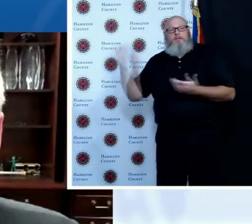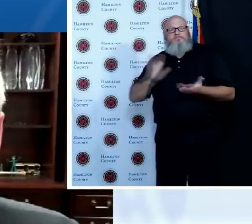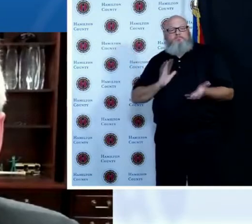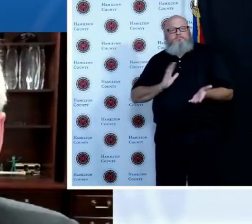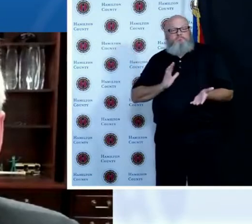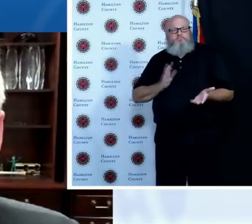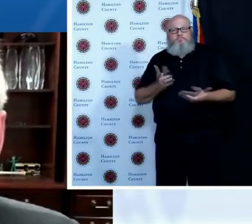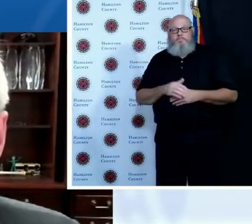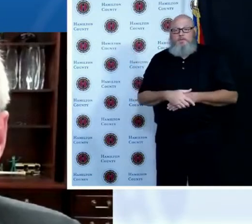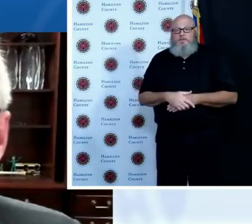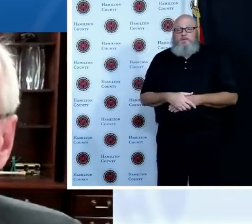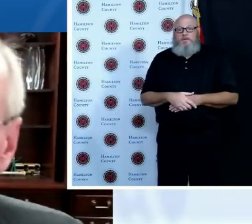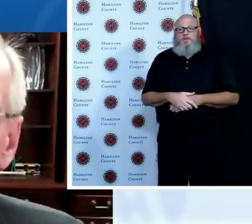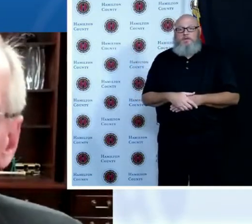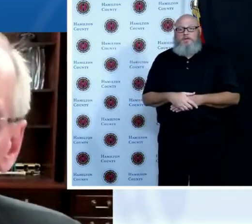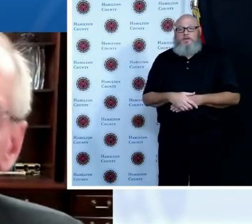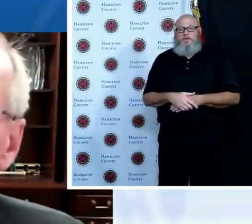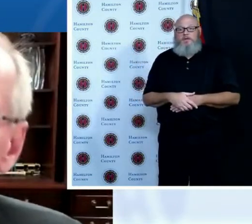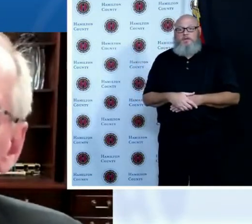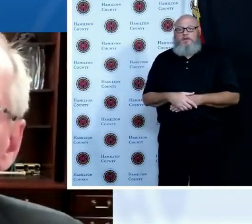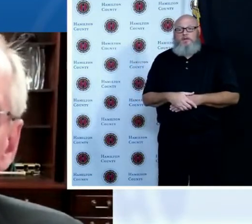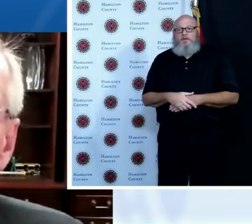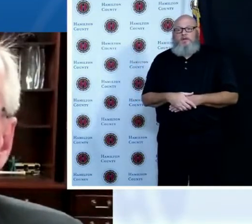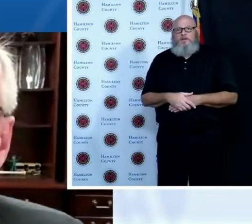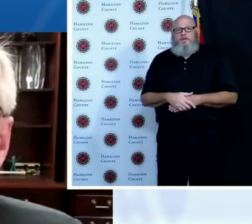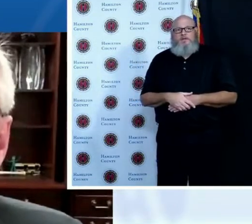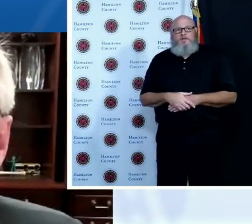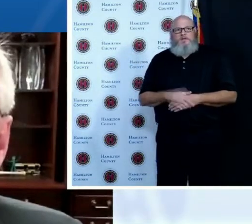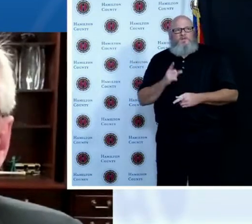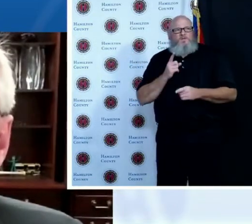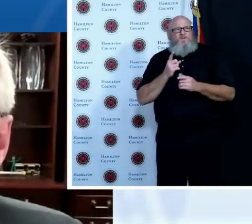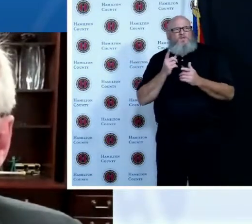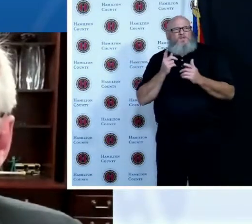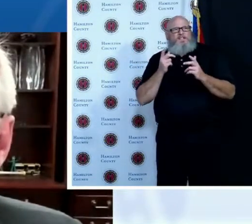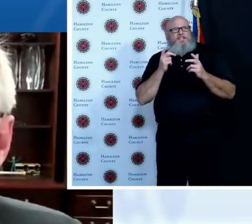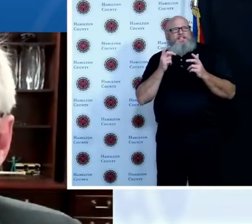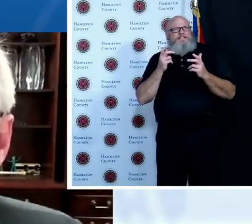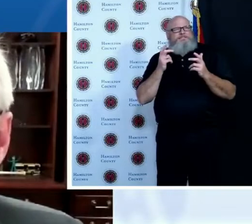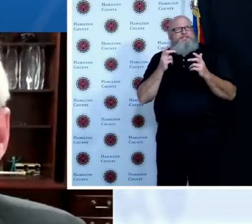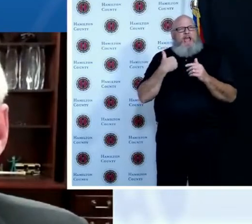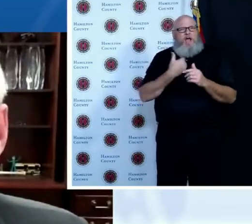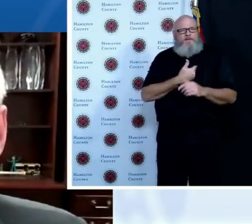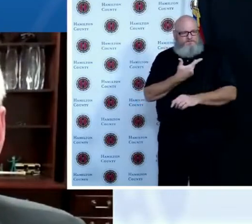so that we actually have a way in which we can notify people if there's extra vaccine talking